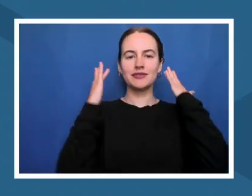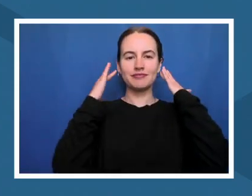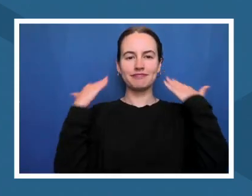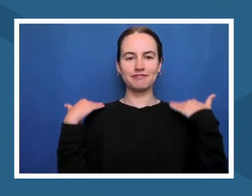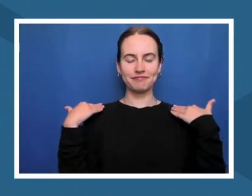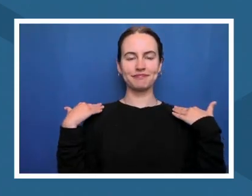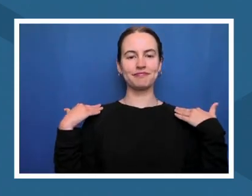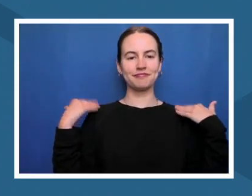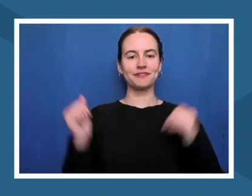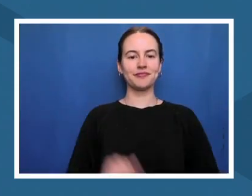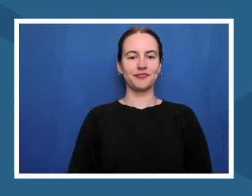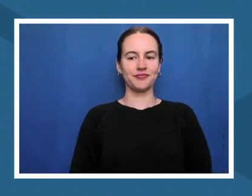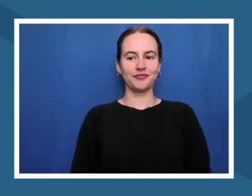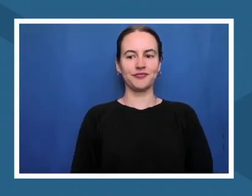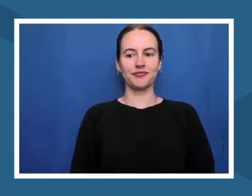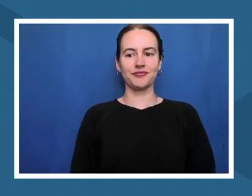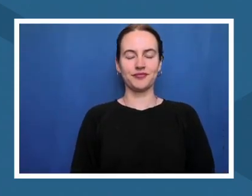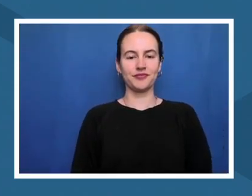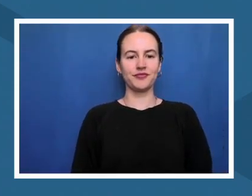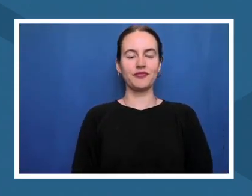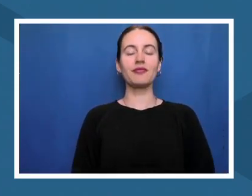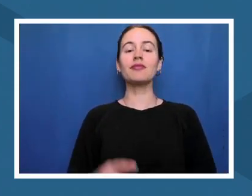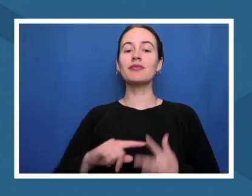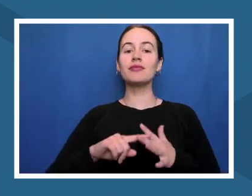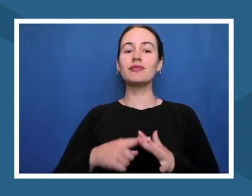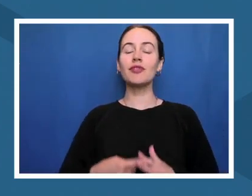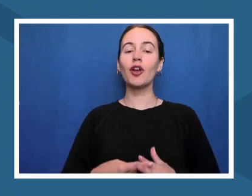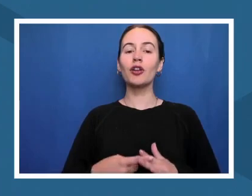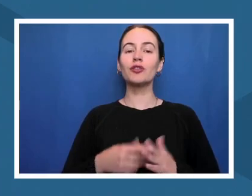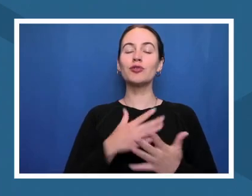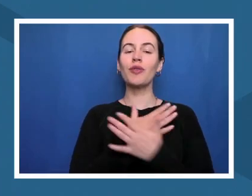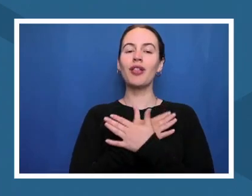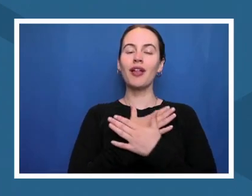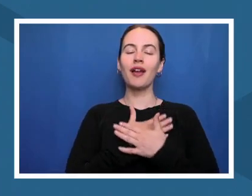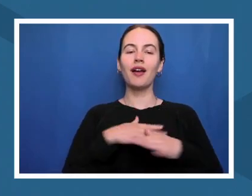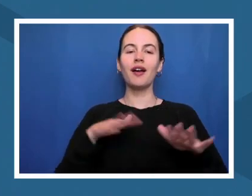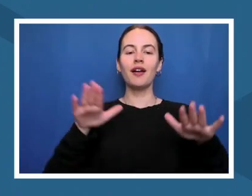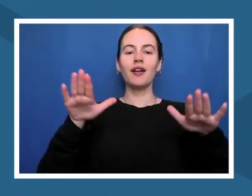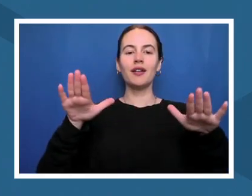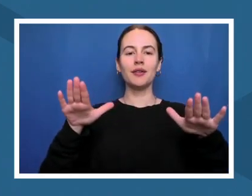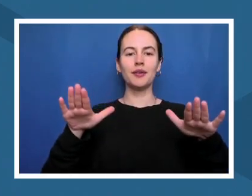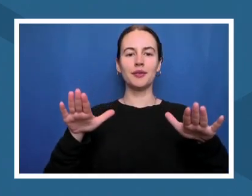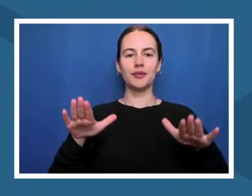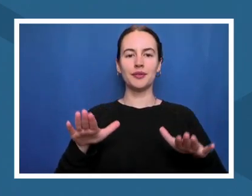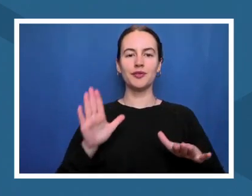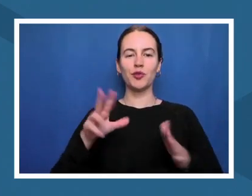and just start to relax into this